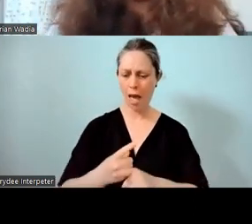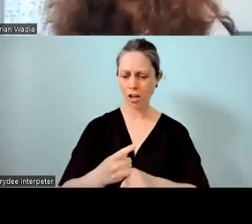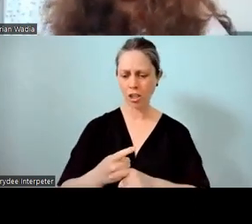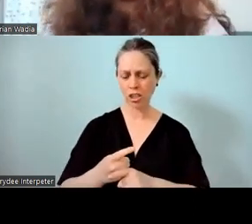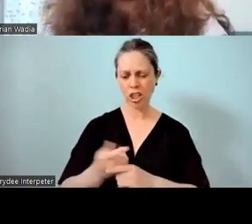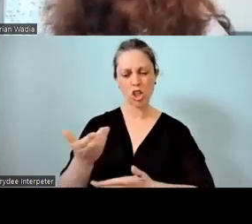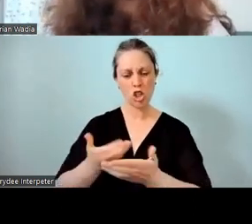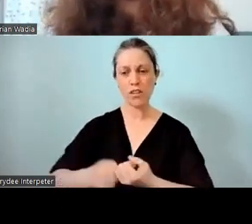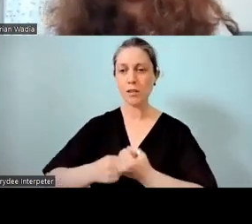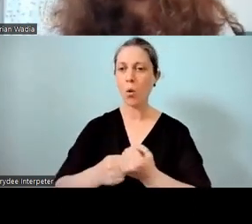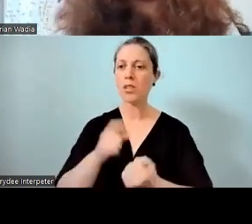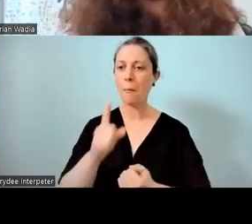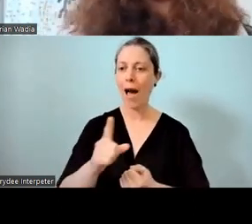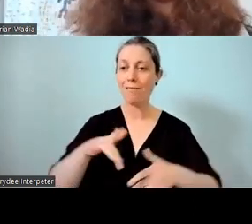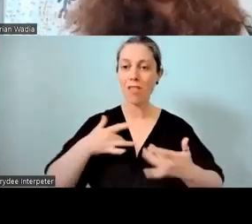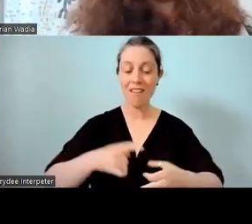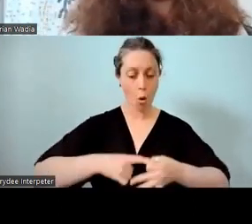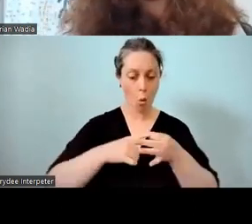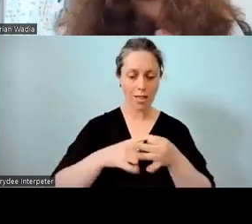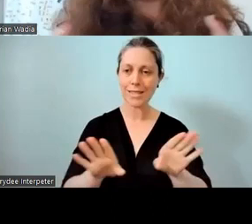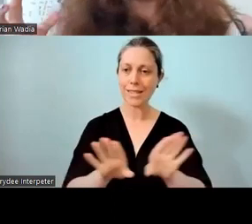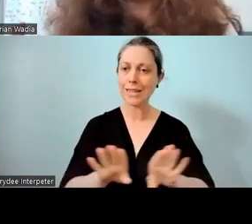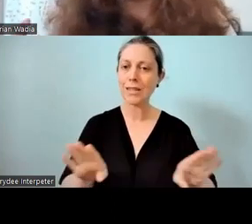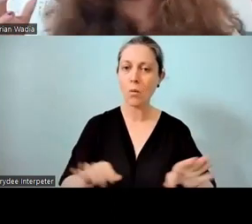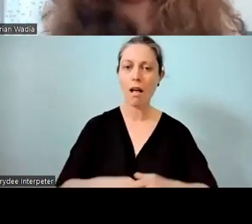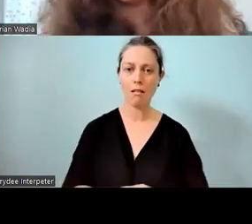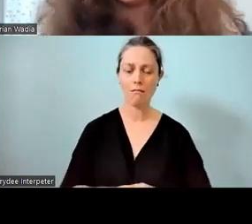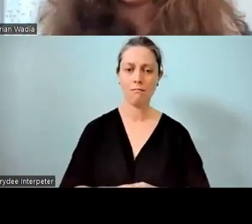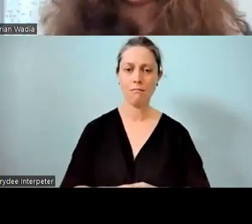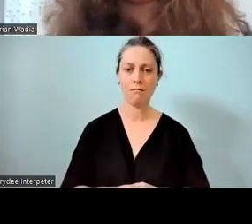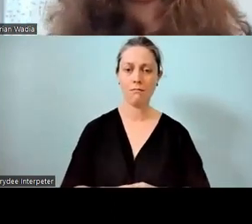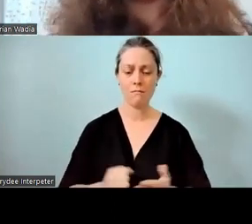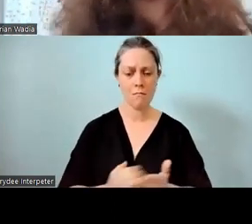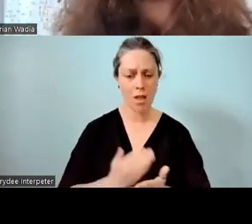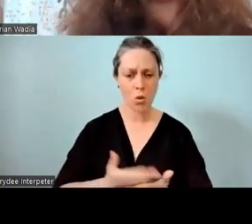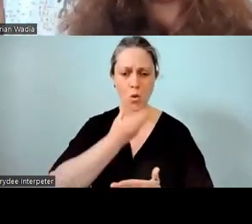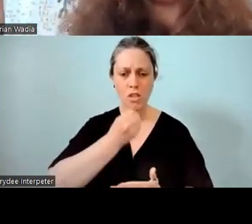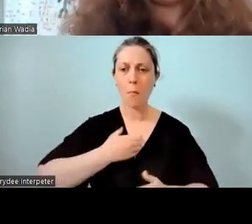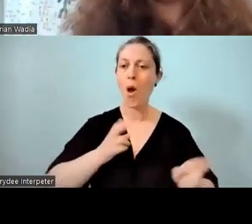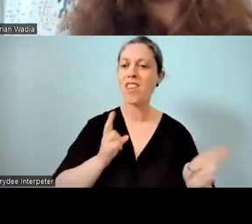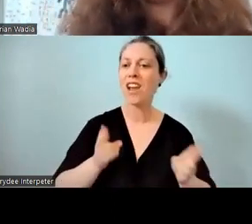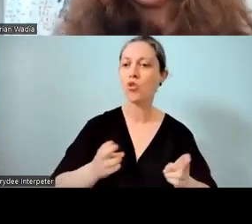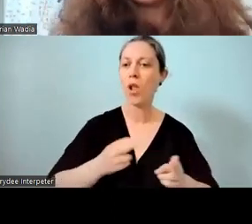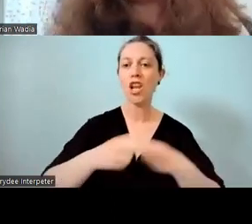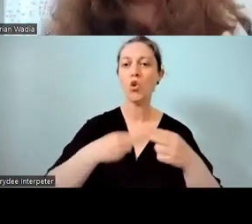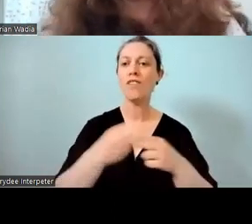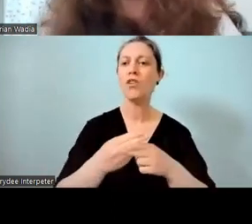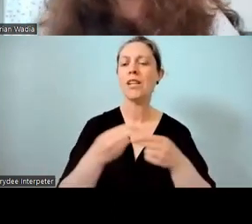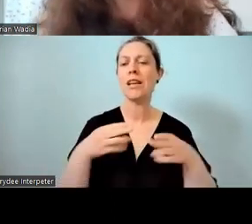And they should have those opportunities to make more use of natural and universally available supports.